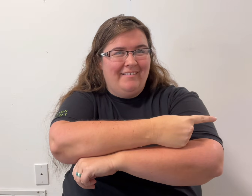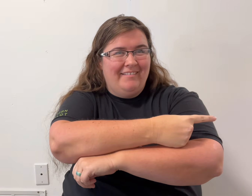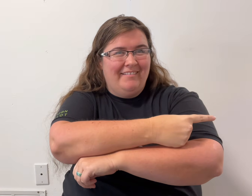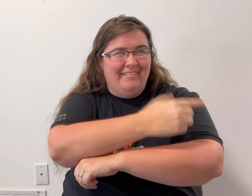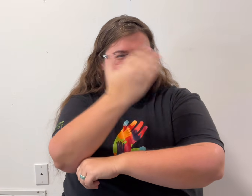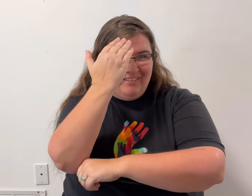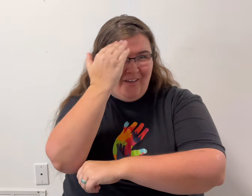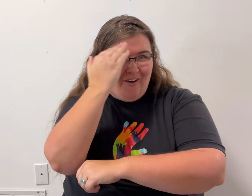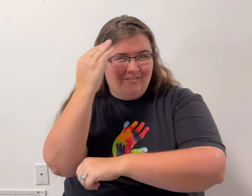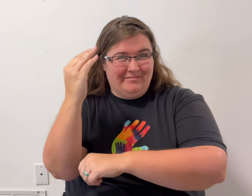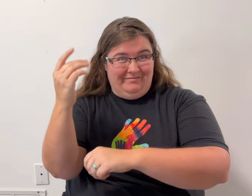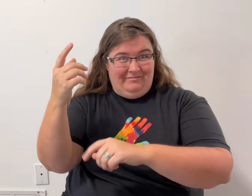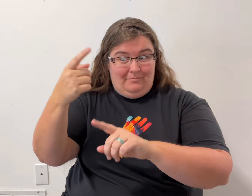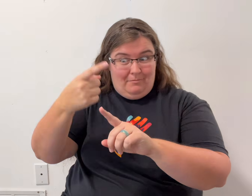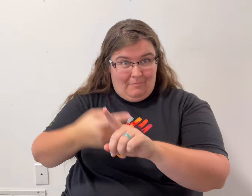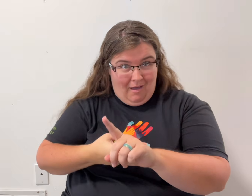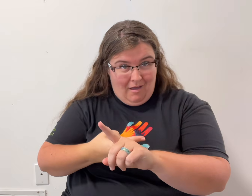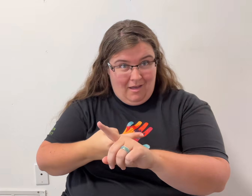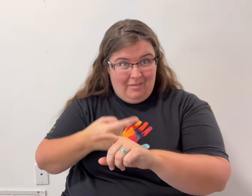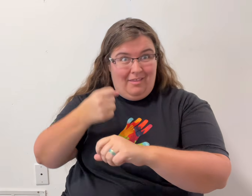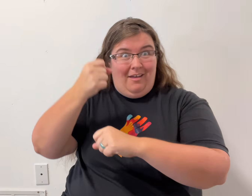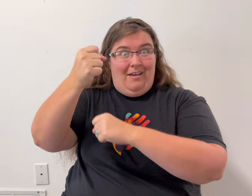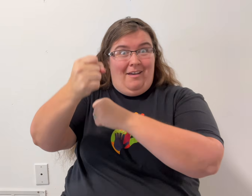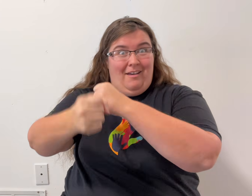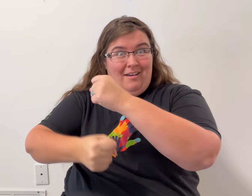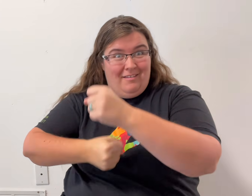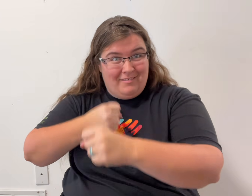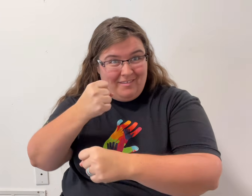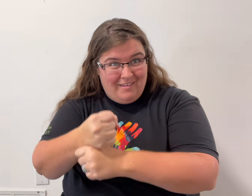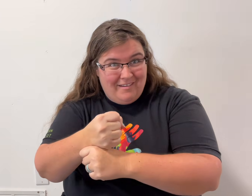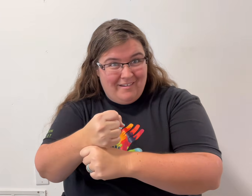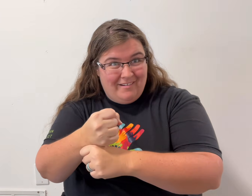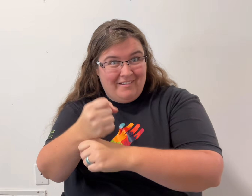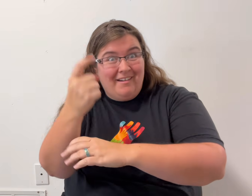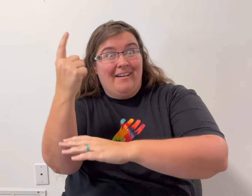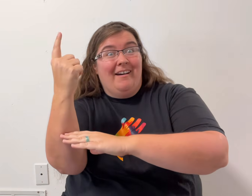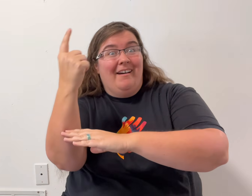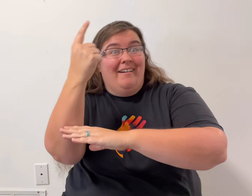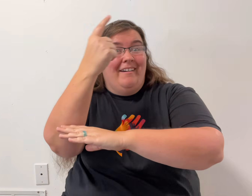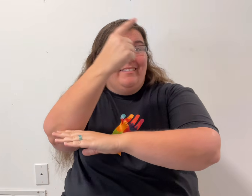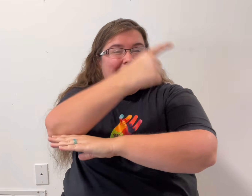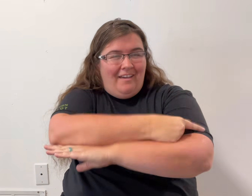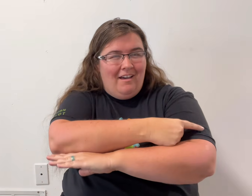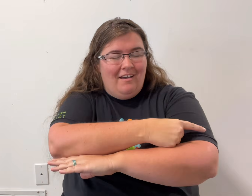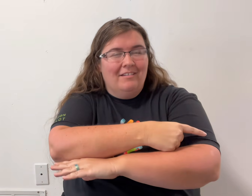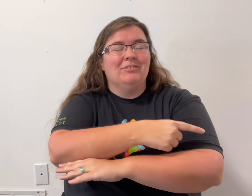You know month and year, now DAY